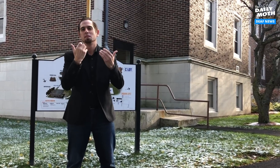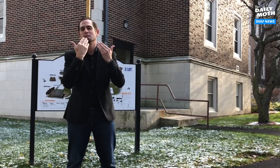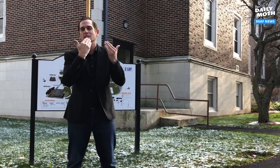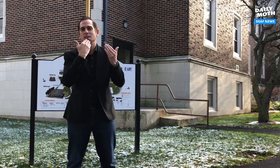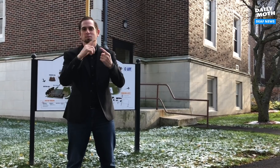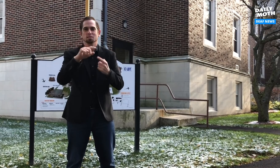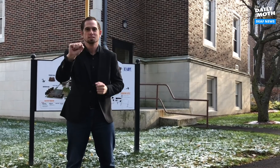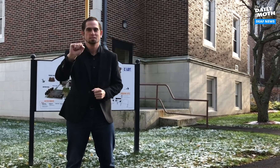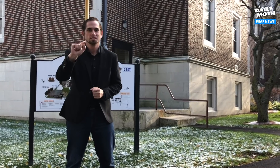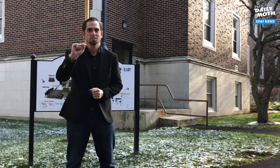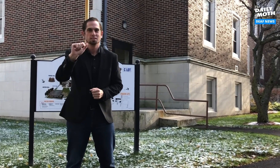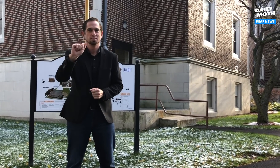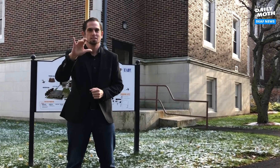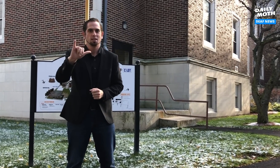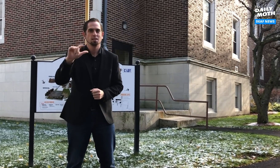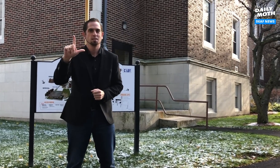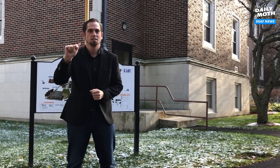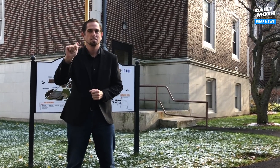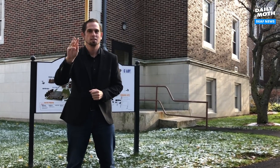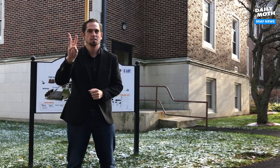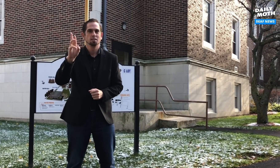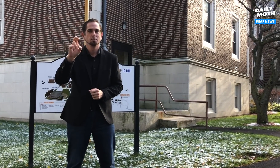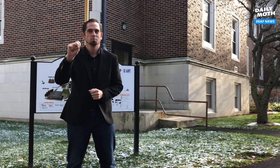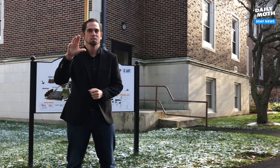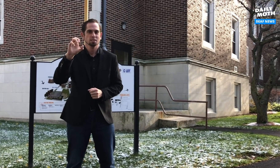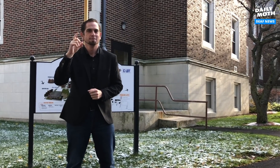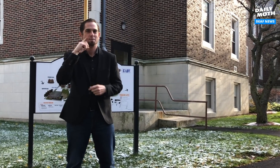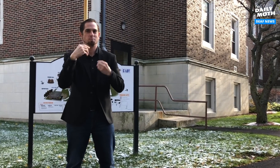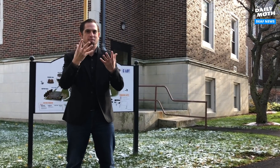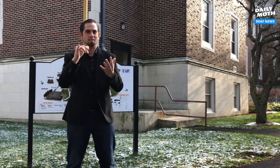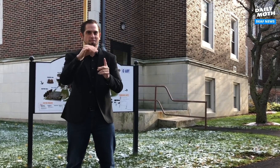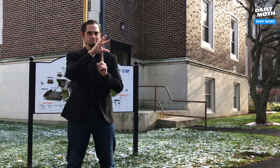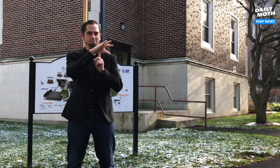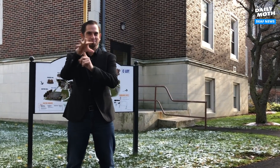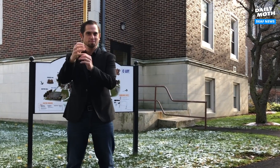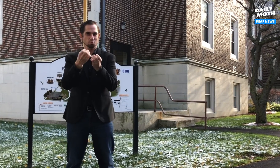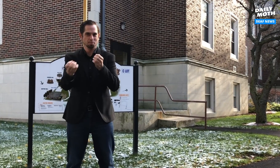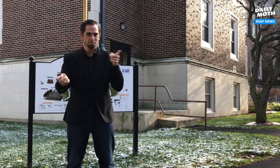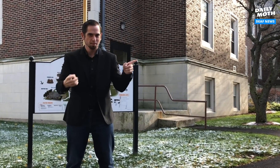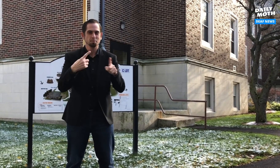I want to say thank you for Stacey Lawrence for providing the filming equipment.